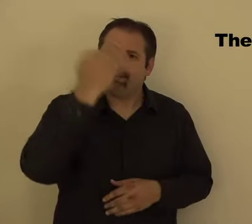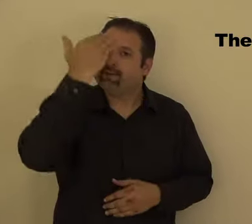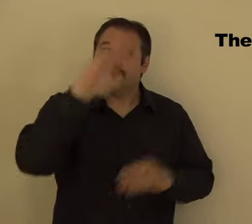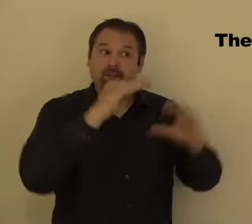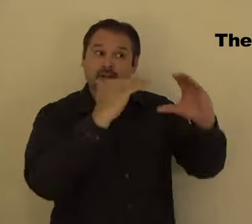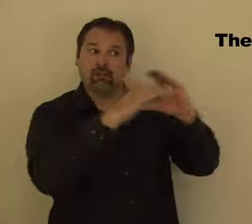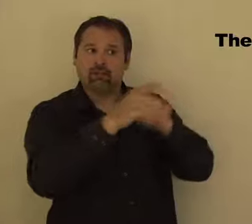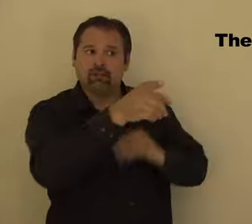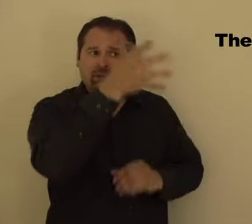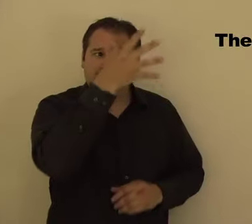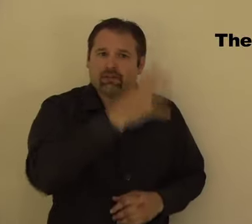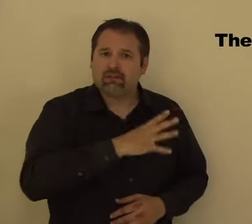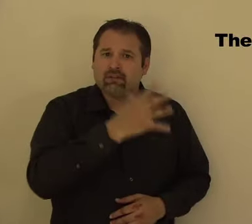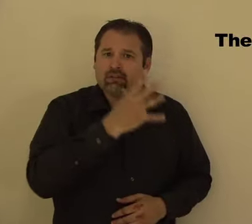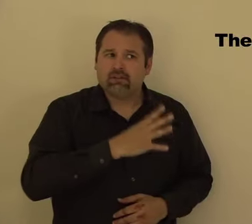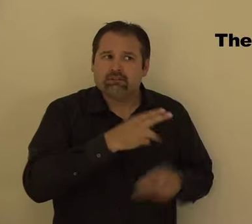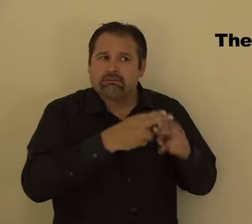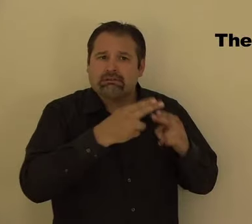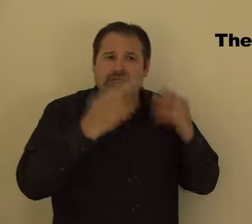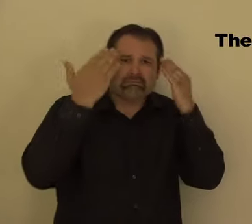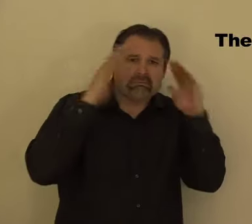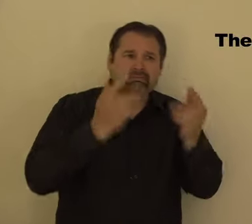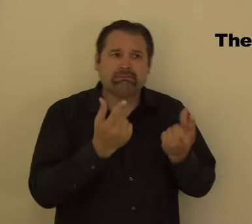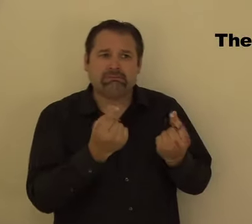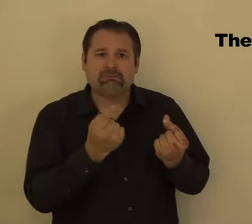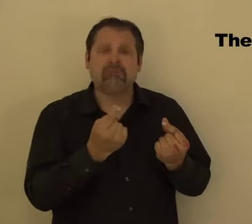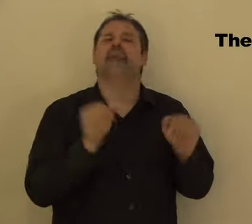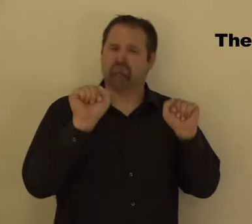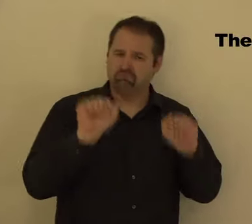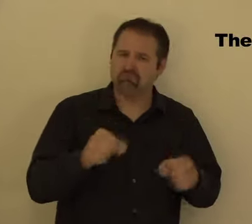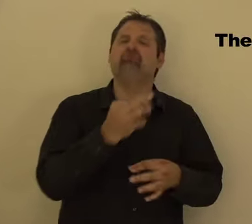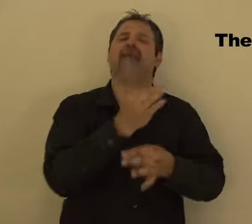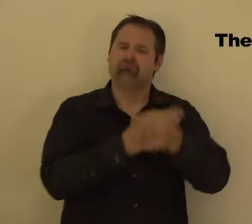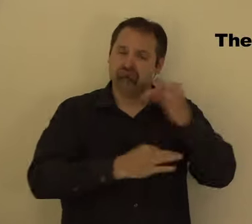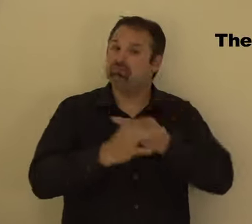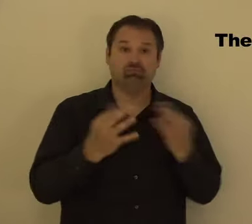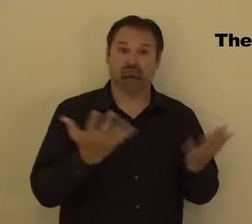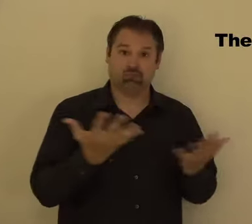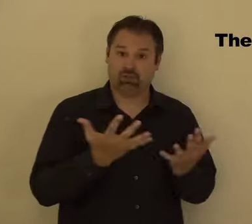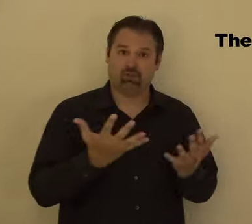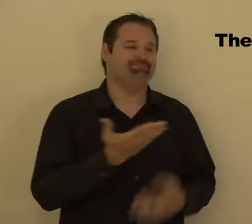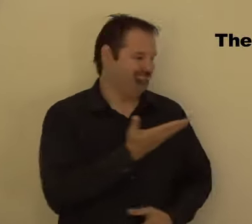with this example here, Dear Sir, if it is a male;